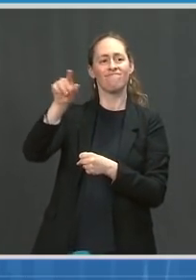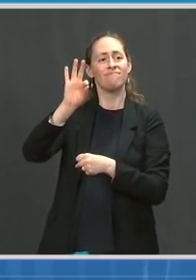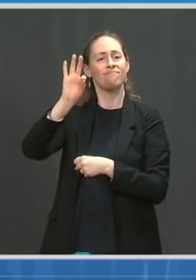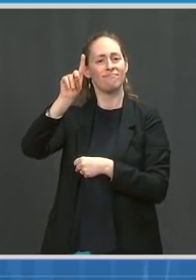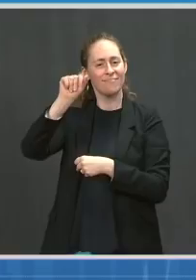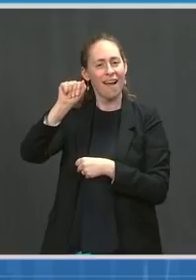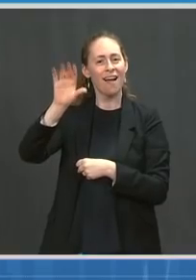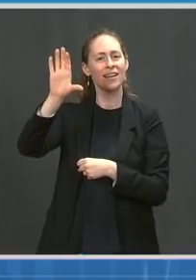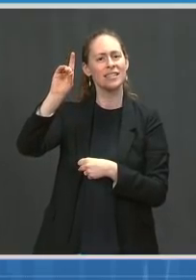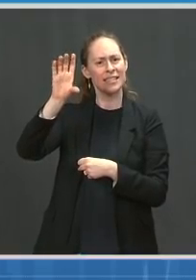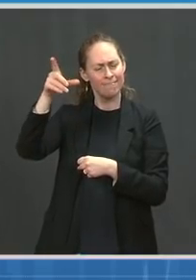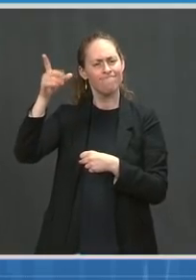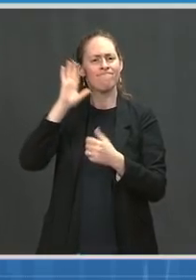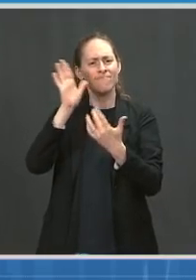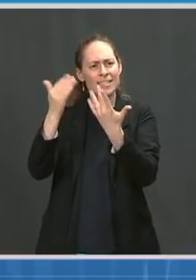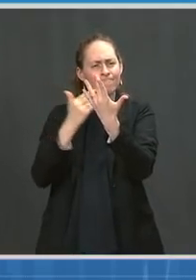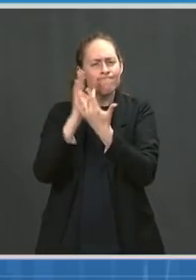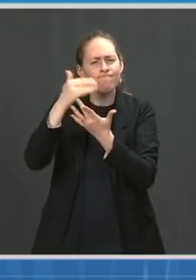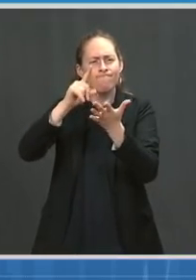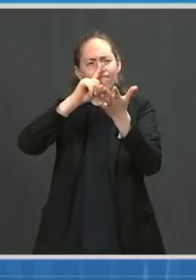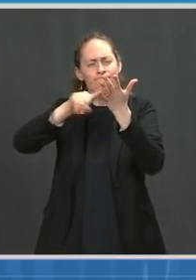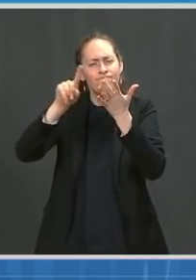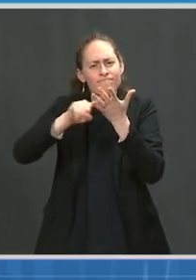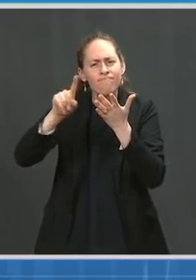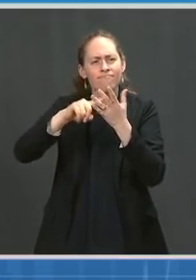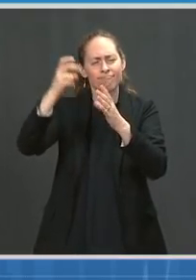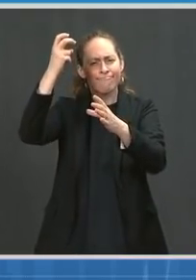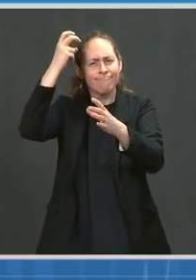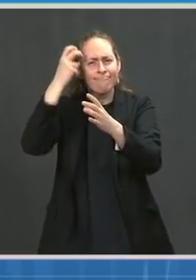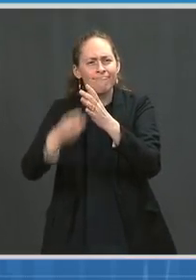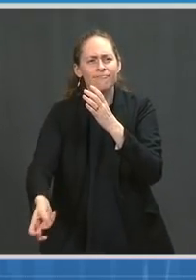and their commitment to transparency and protection of public health.